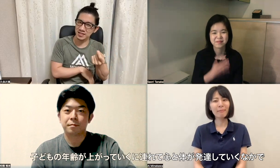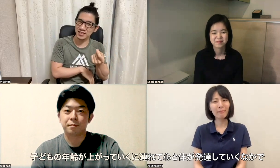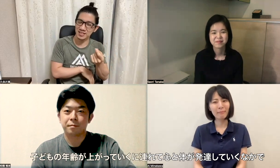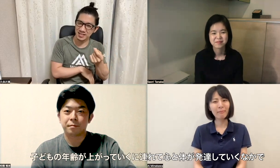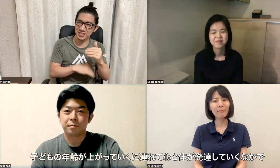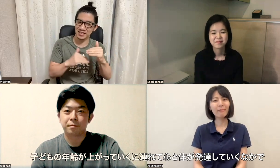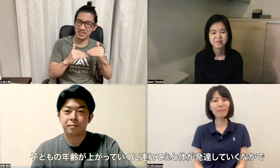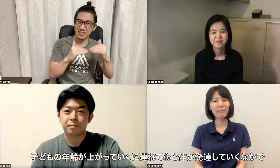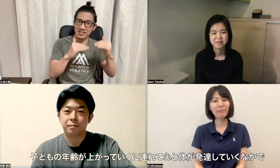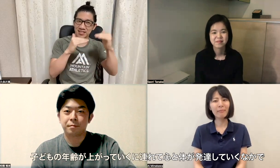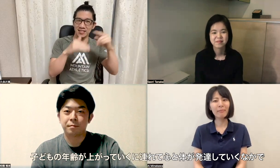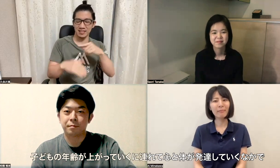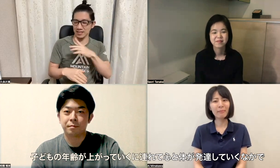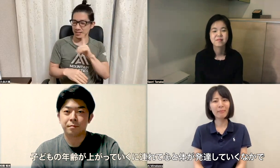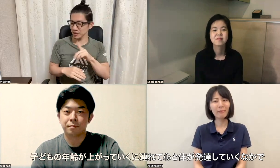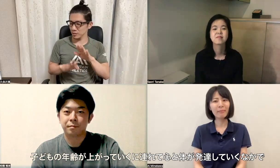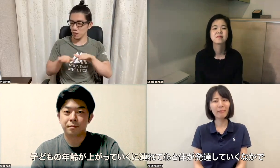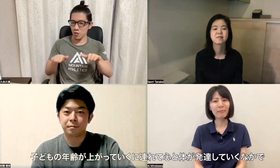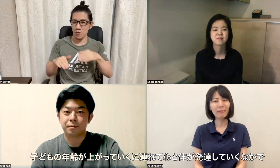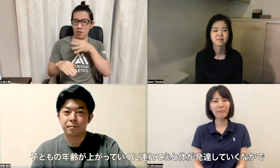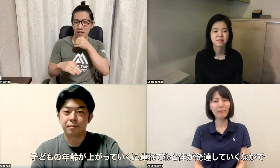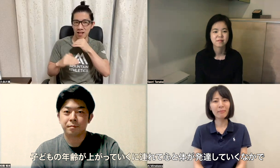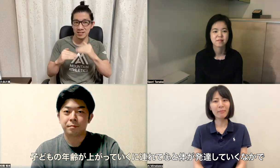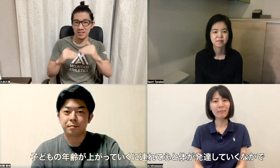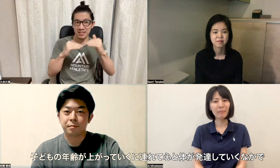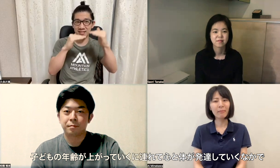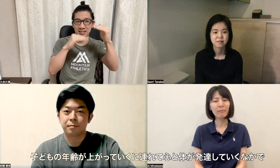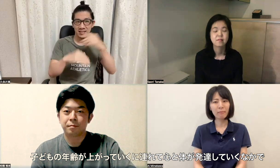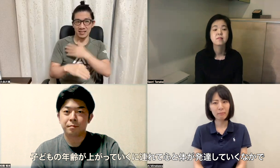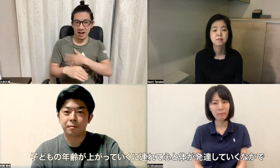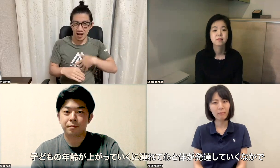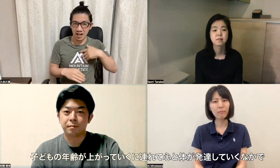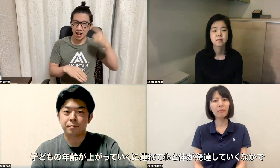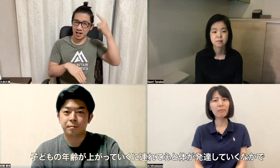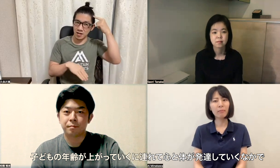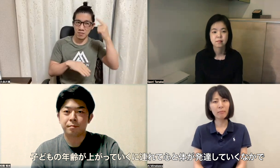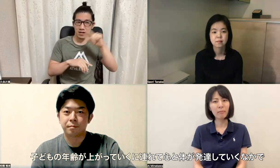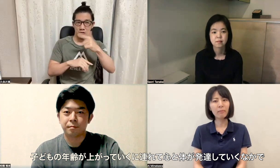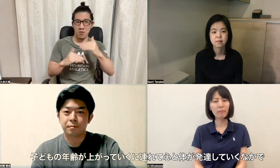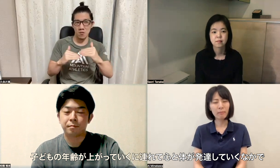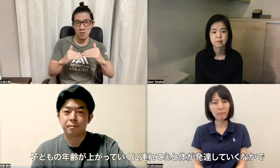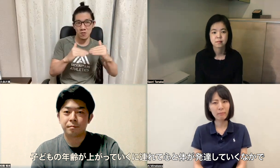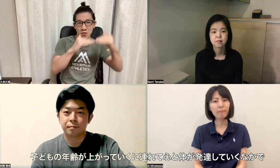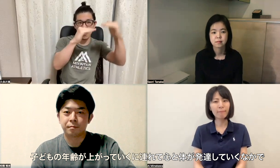As children get older, their minds and bodies develop,